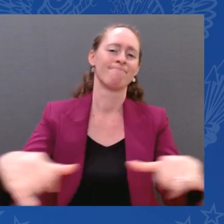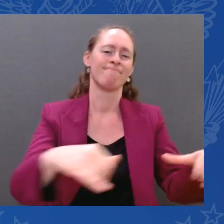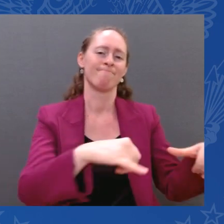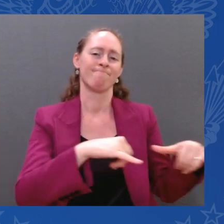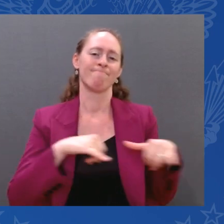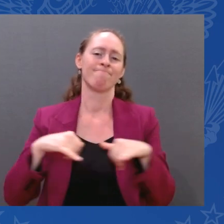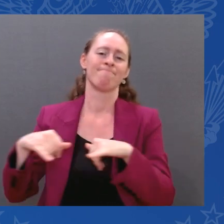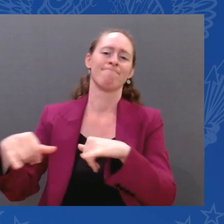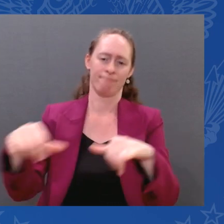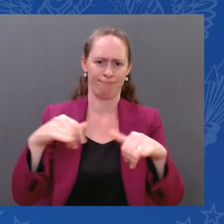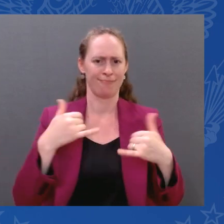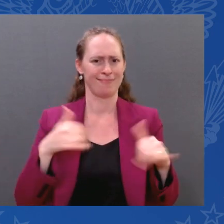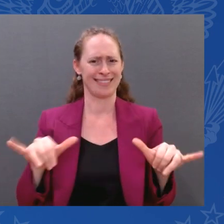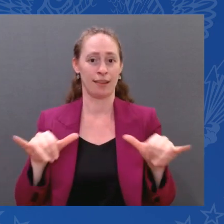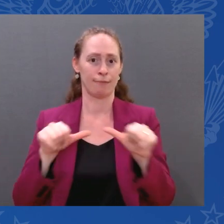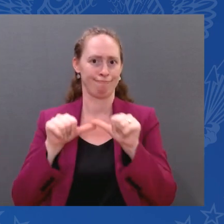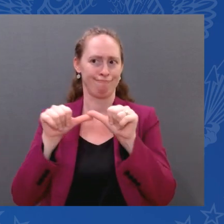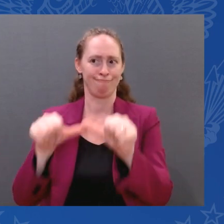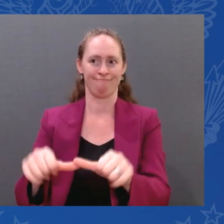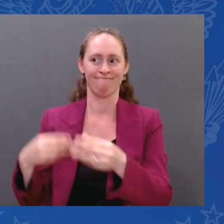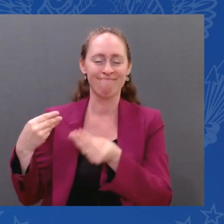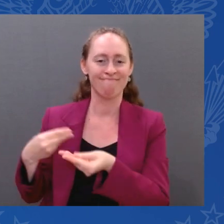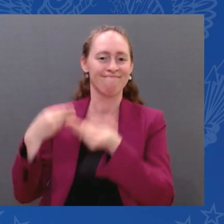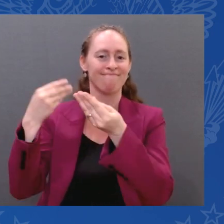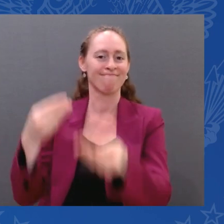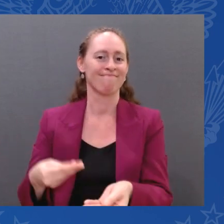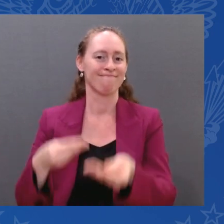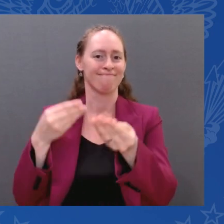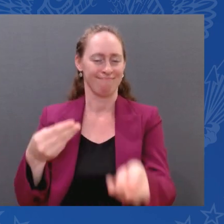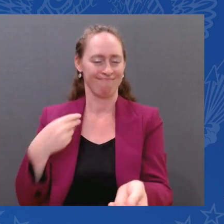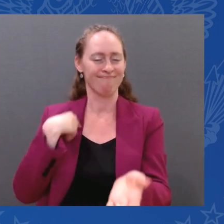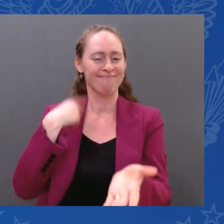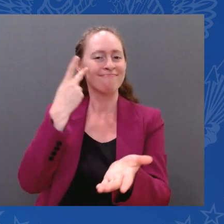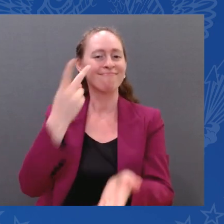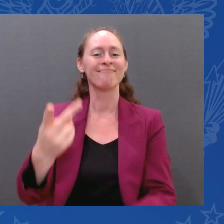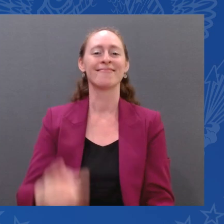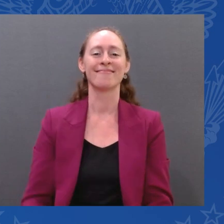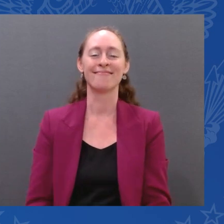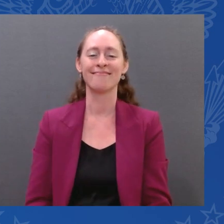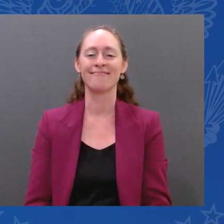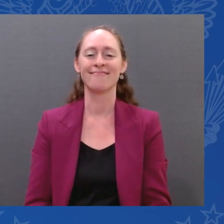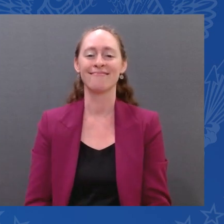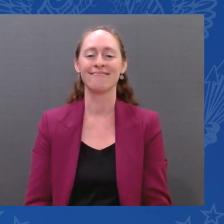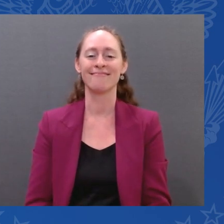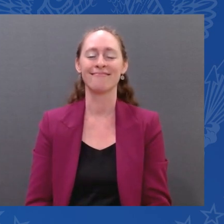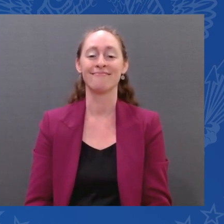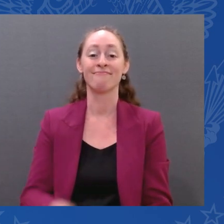I'm honored you have to accept this medal on his behalf. As they say in the Senate, a point of personal privilege.